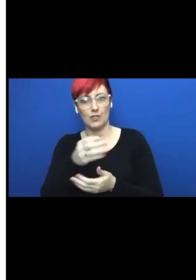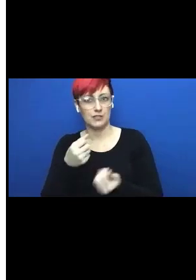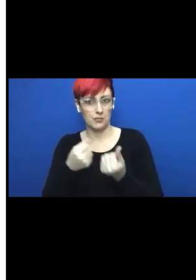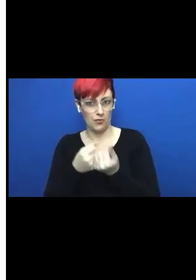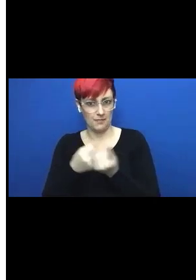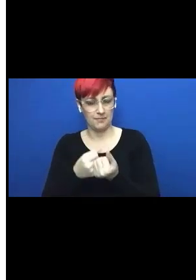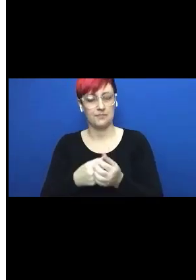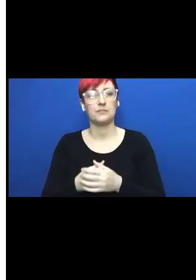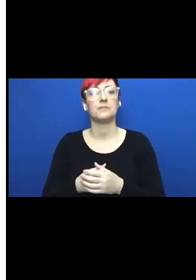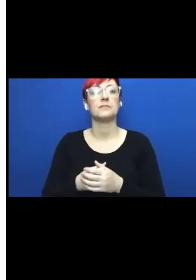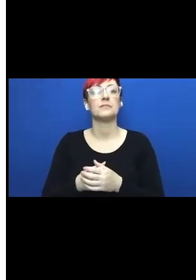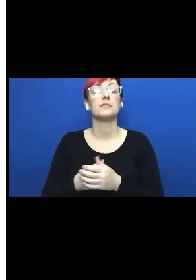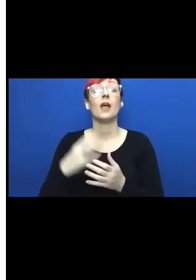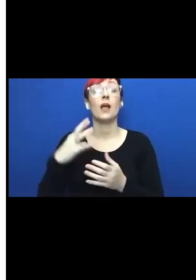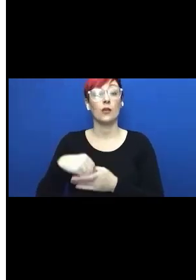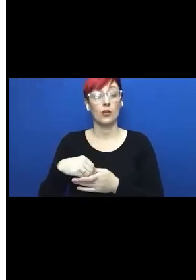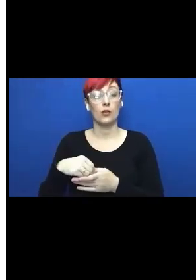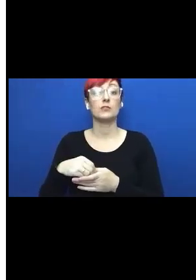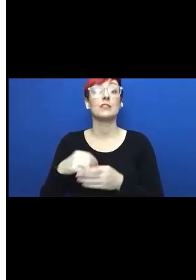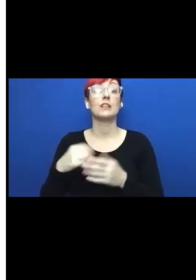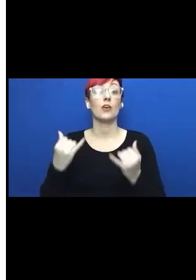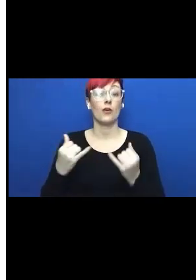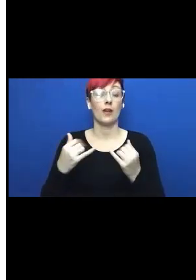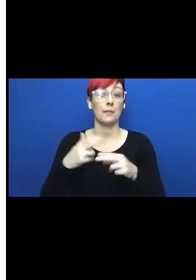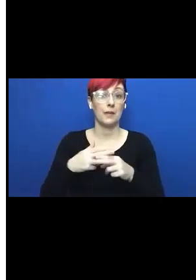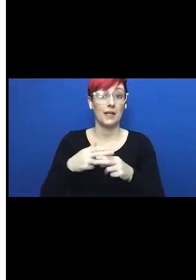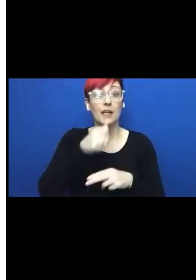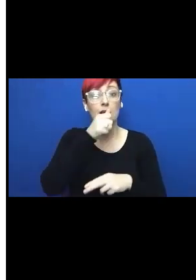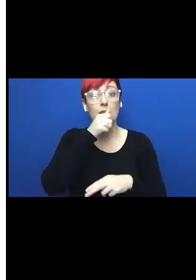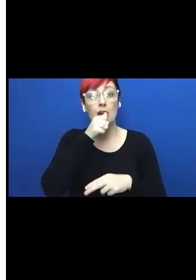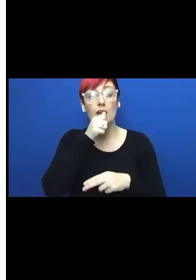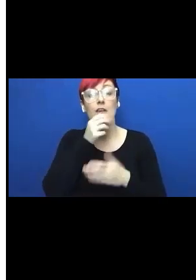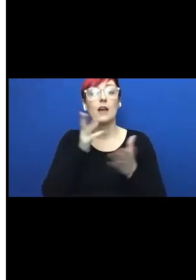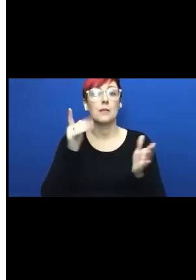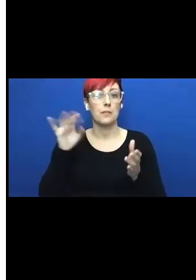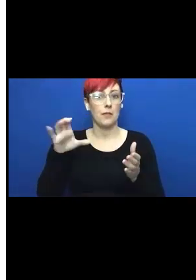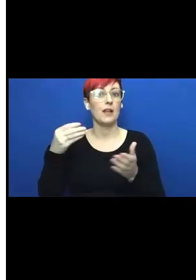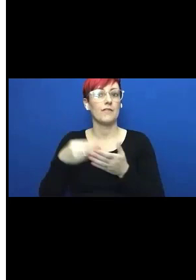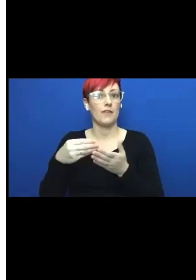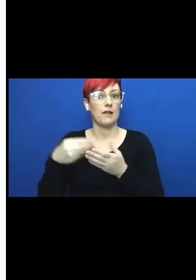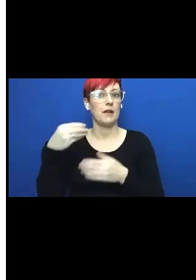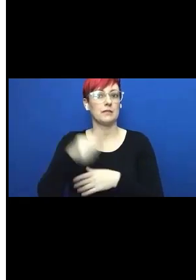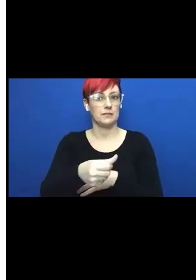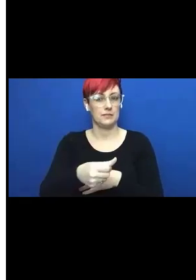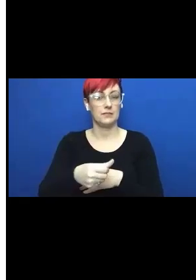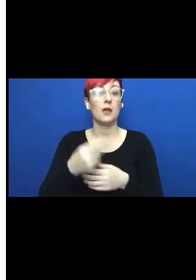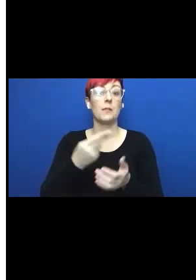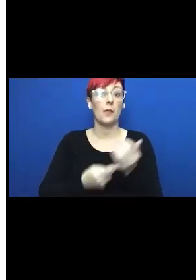including current and pending and private and public sources of funding or income, both domestic and foreign.